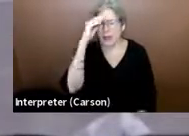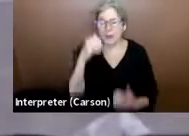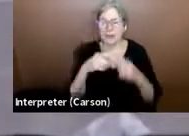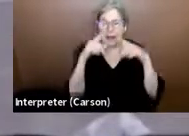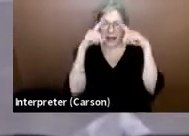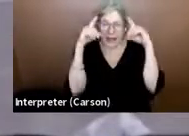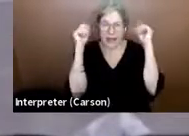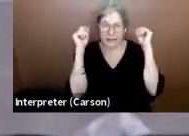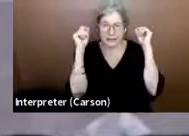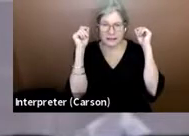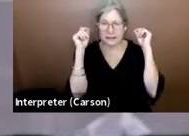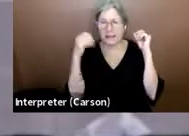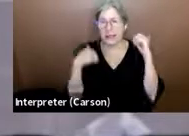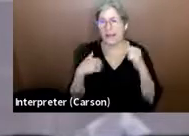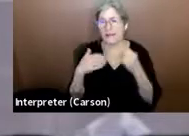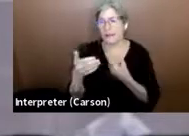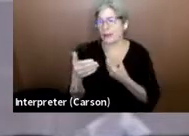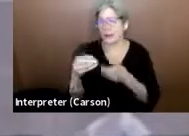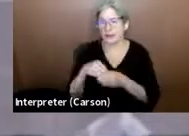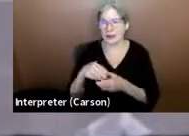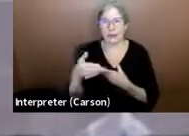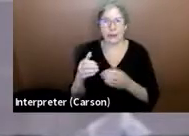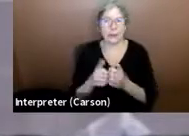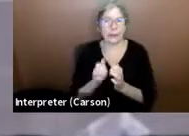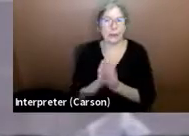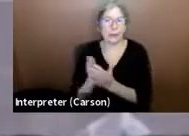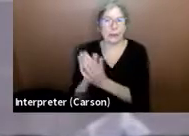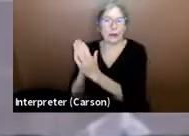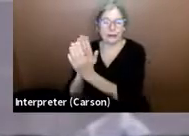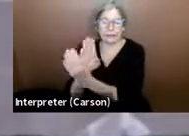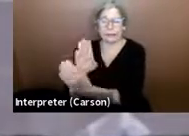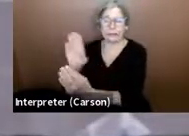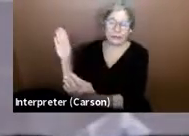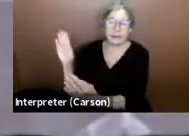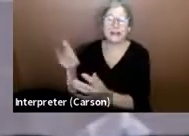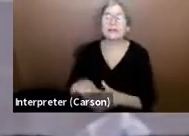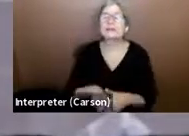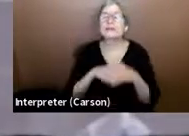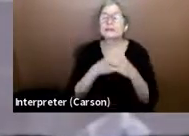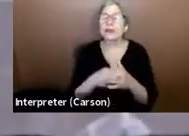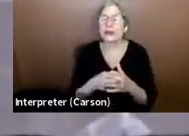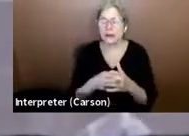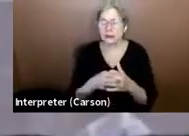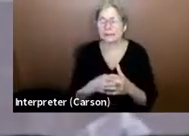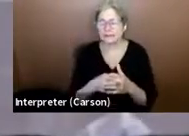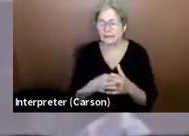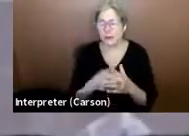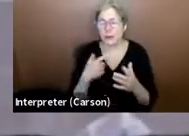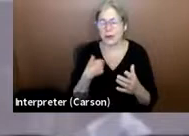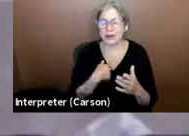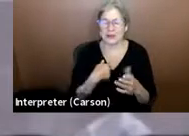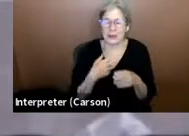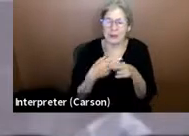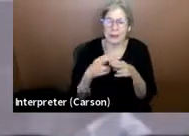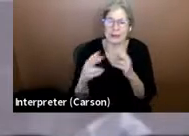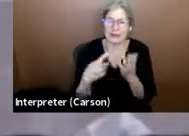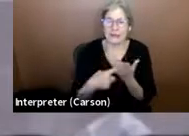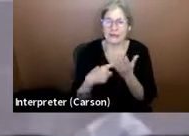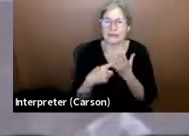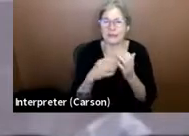room with some books. To kick off our event today we're going to have a brief conversation with a